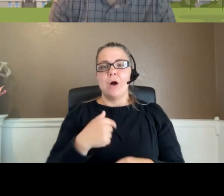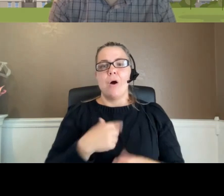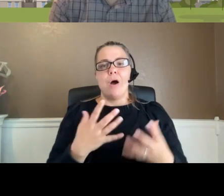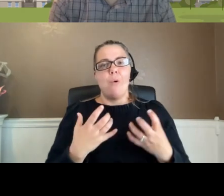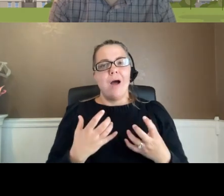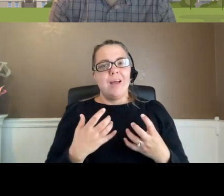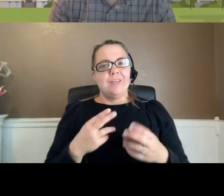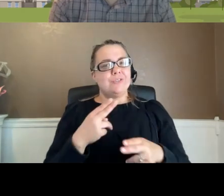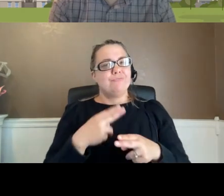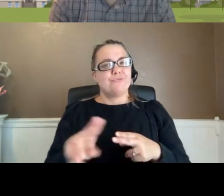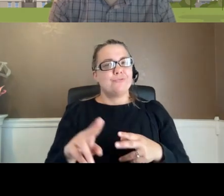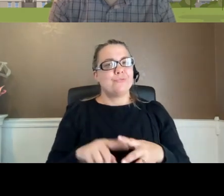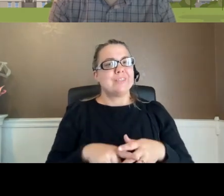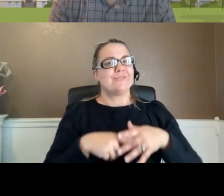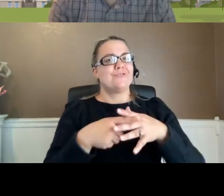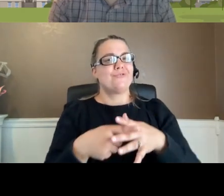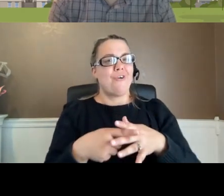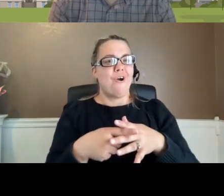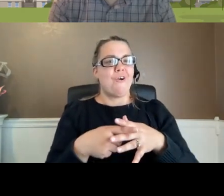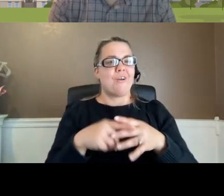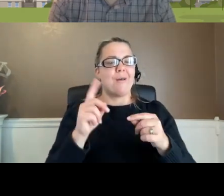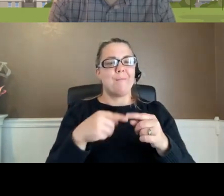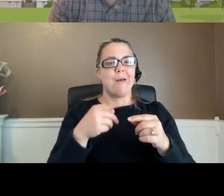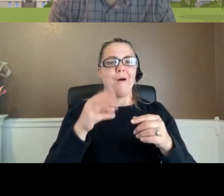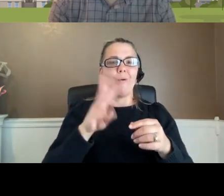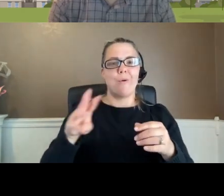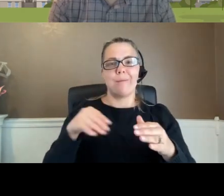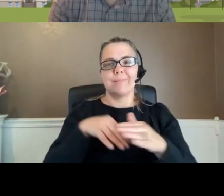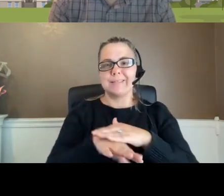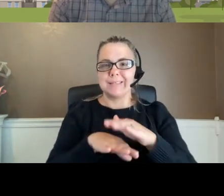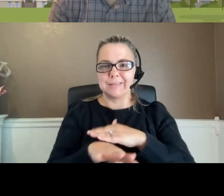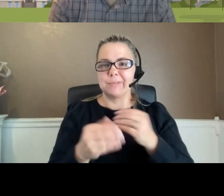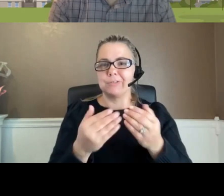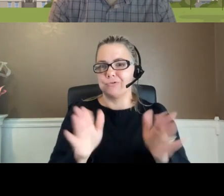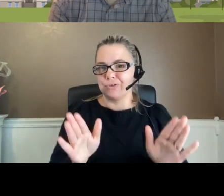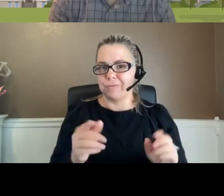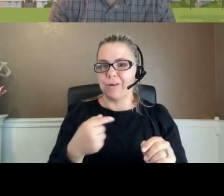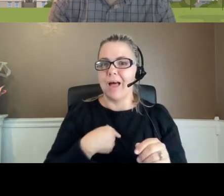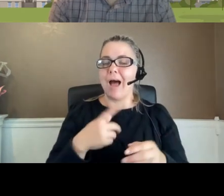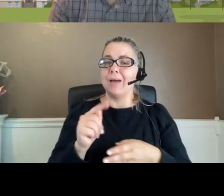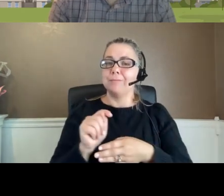for evaluating and testing web accessibility. I'm Jon Whiting, director of training here at WebAIM.